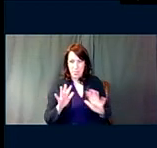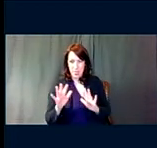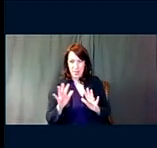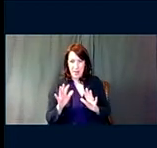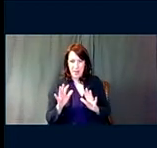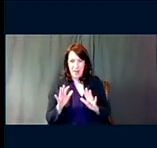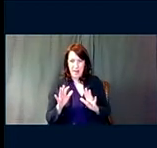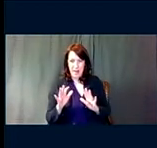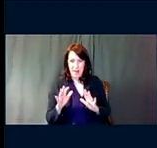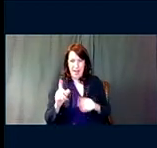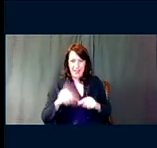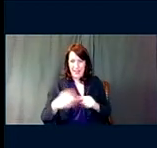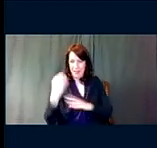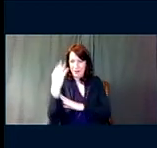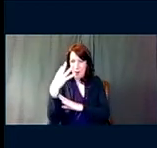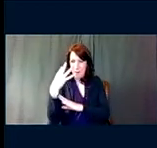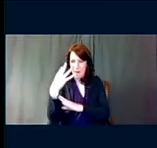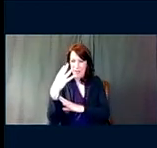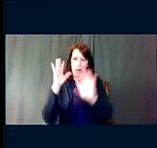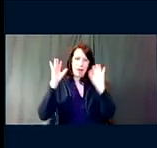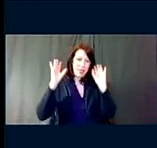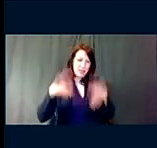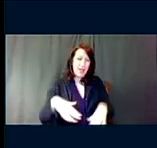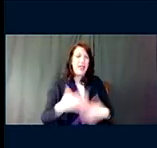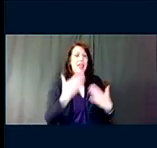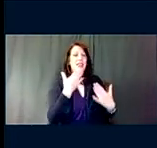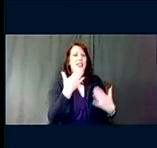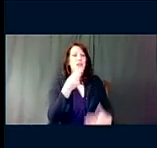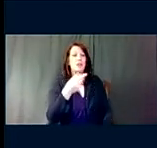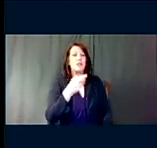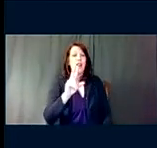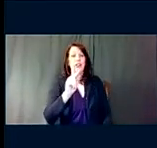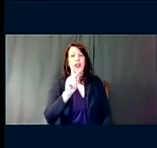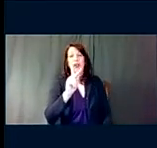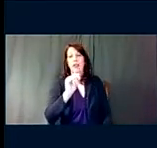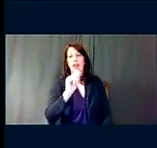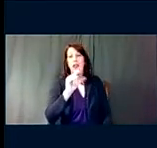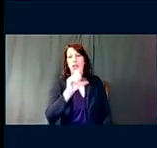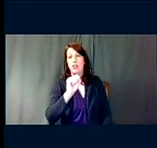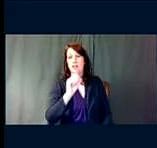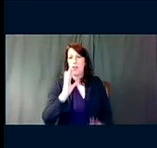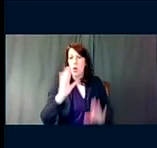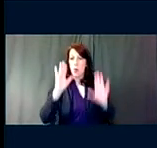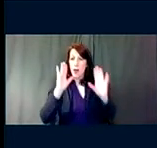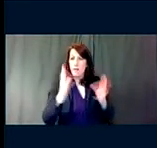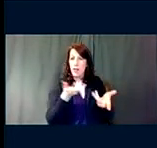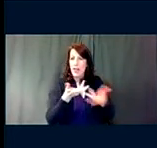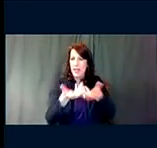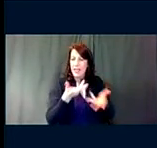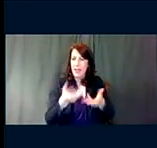YOU'VE SEEN WHAT I LOOK LIKE SO I'LL MOVE ALONG. THANK YOU, DR. KITTLES, FOR SUCH A WONDERFUL ENGAGING